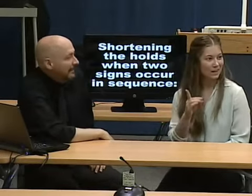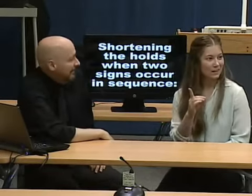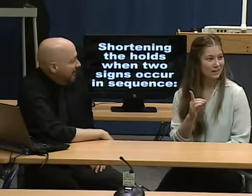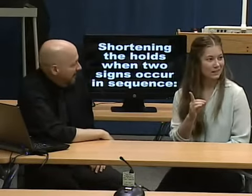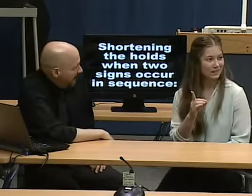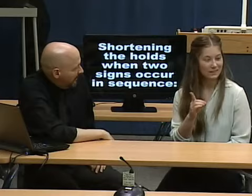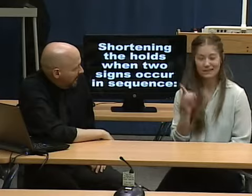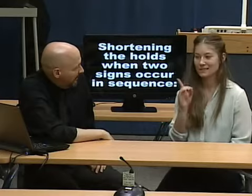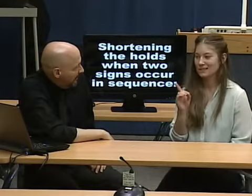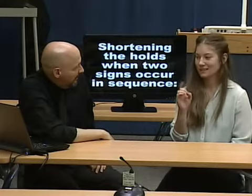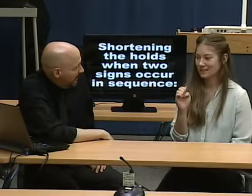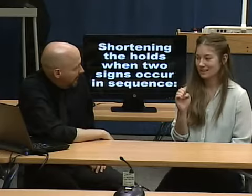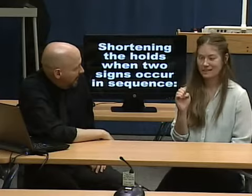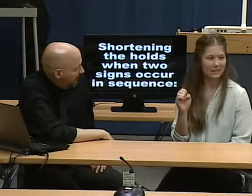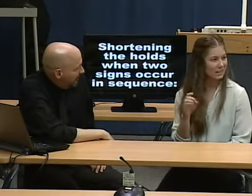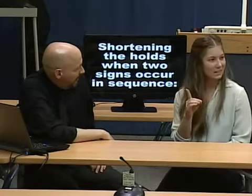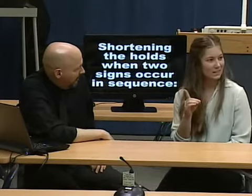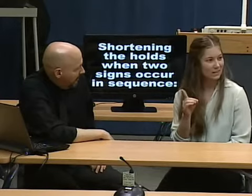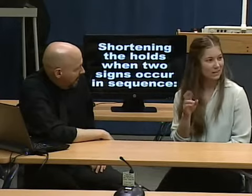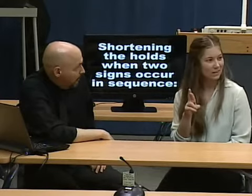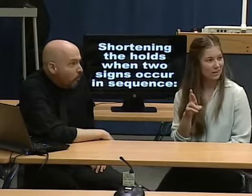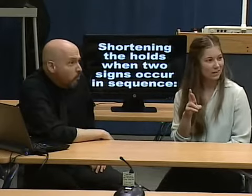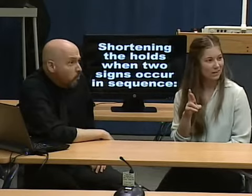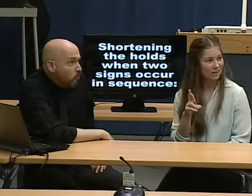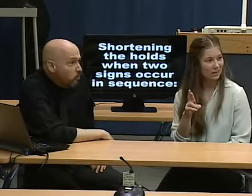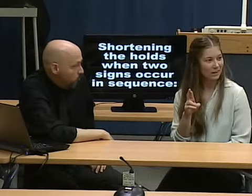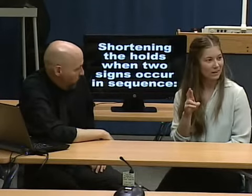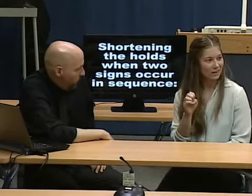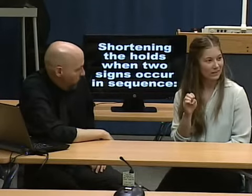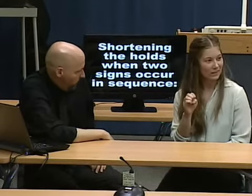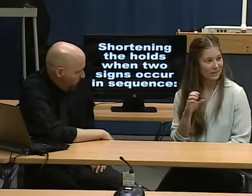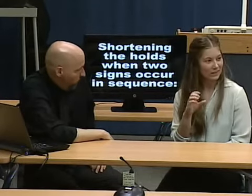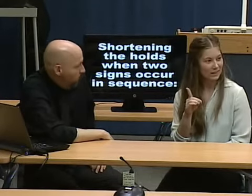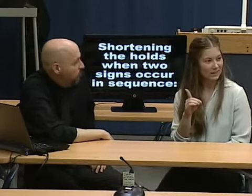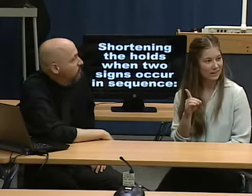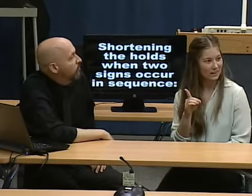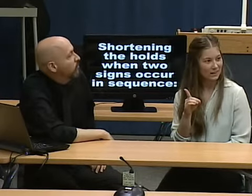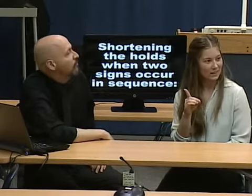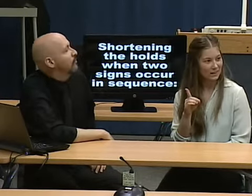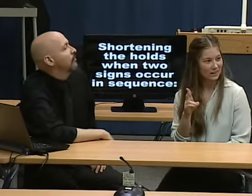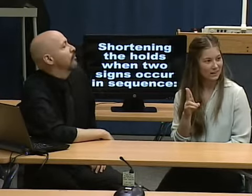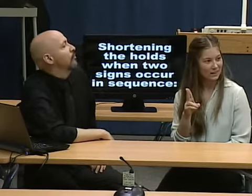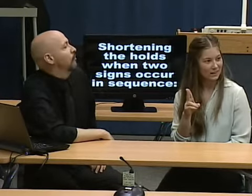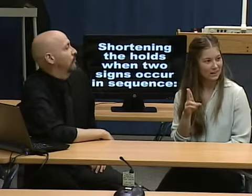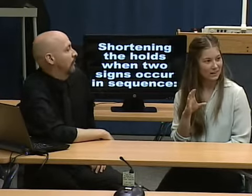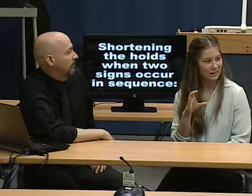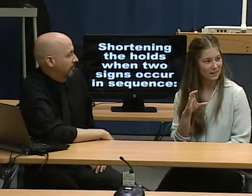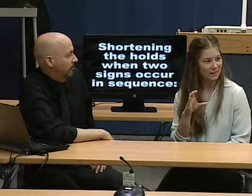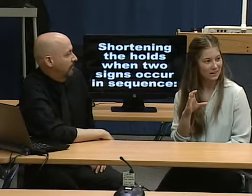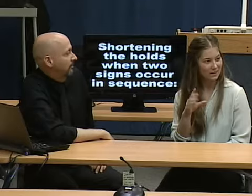D-E... D-R... ...R-E-C-D... ...U-C-T-I-O-N